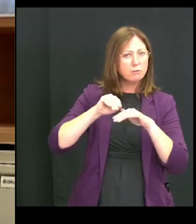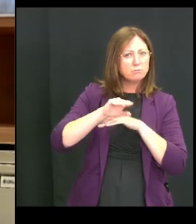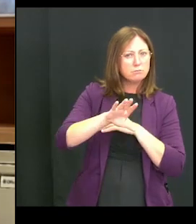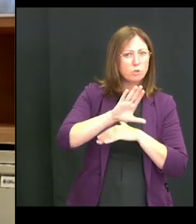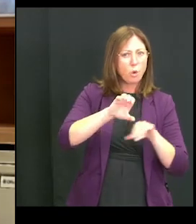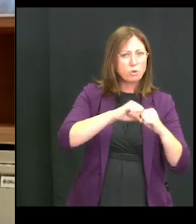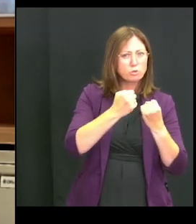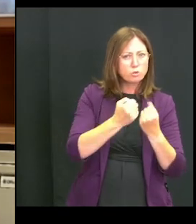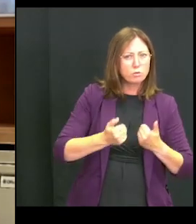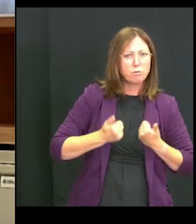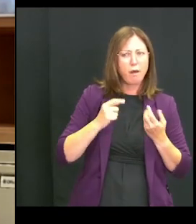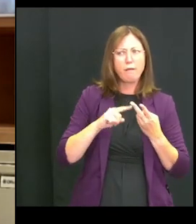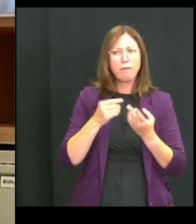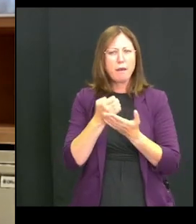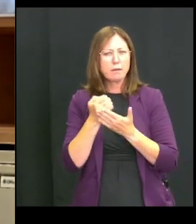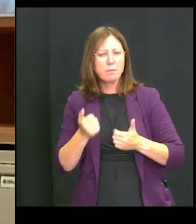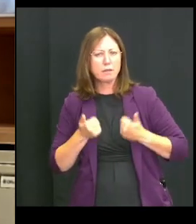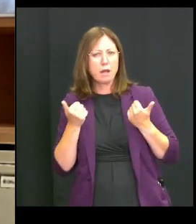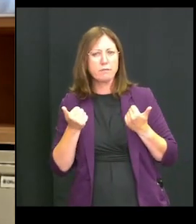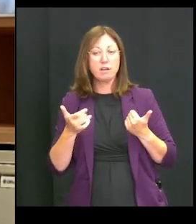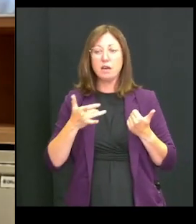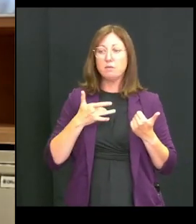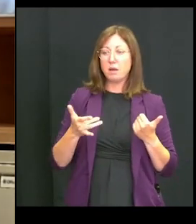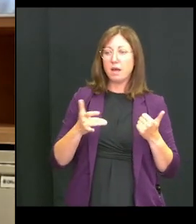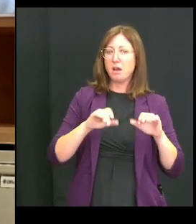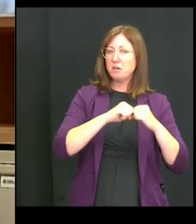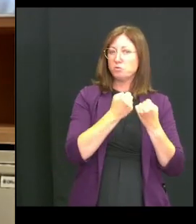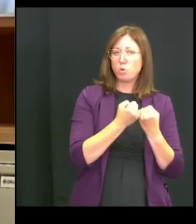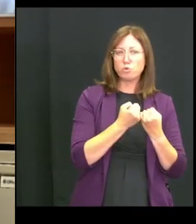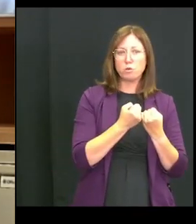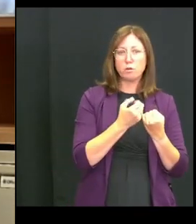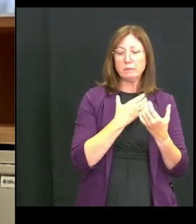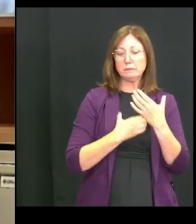And we typically don't see issues with social desirability on those sorts of questions.